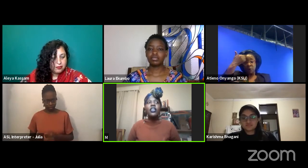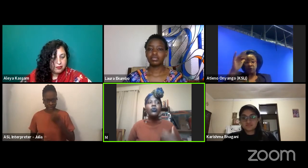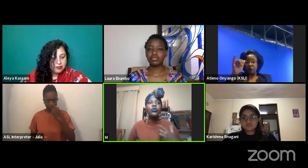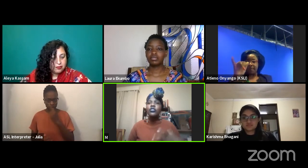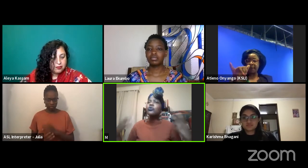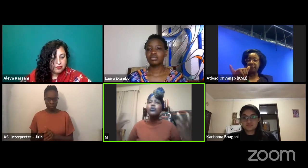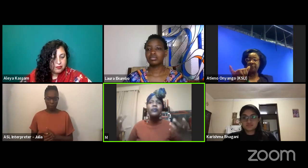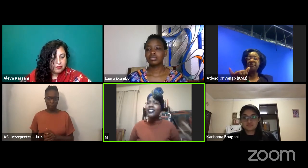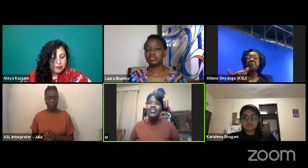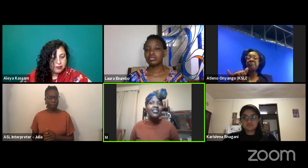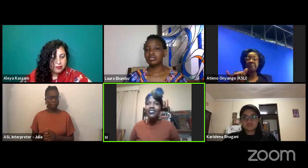it was just too big.